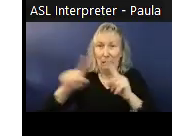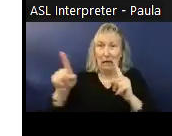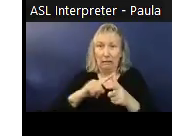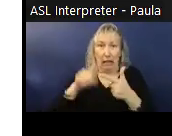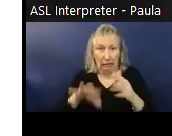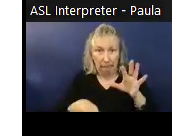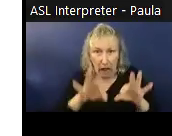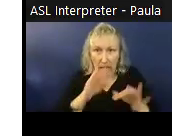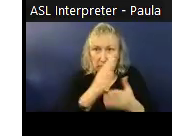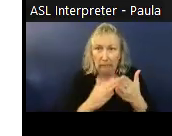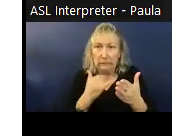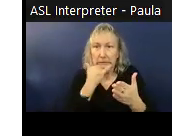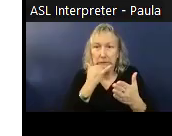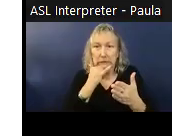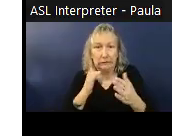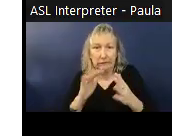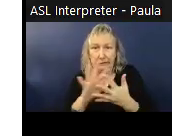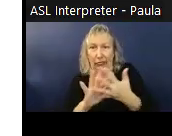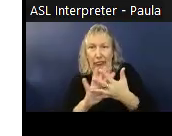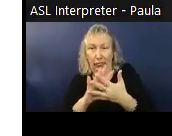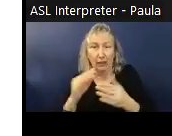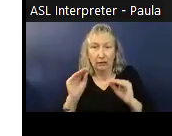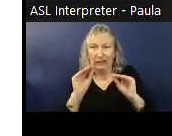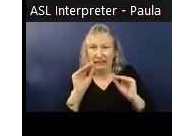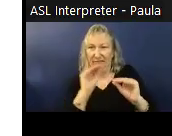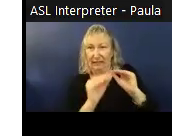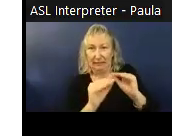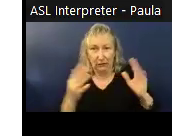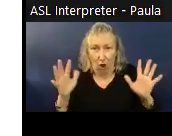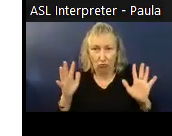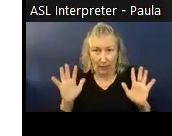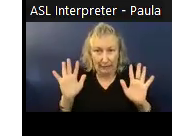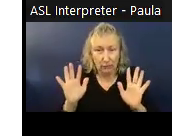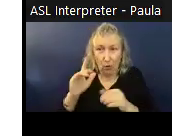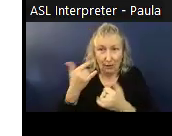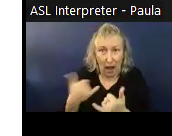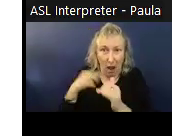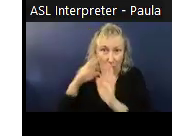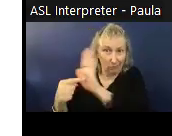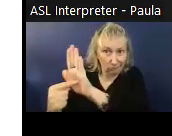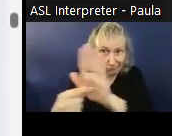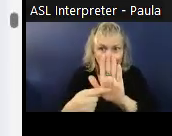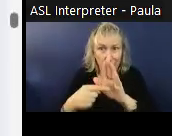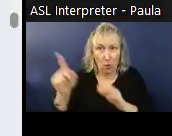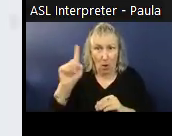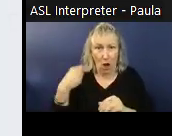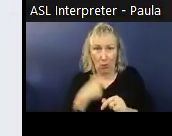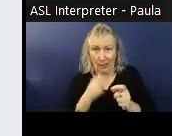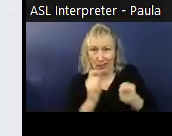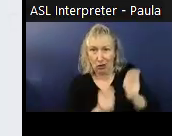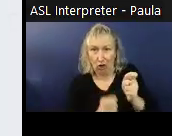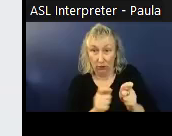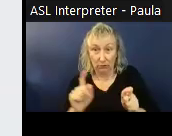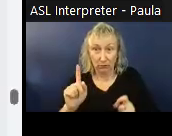So in the community section, I just want to point out the additional